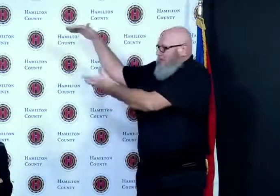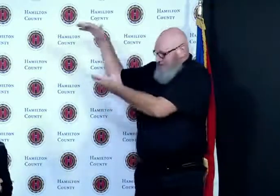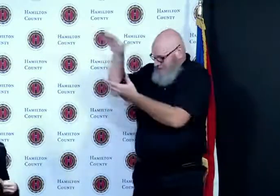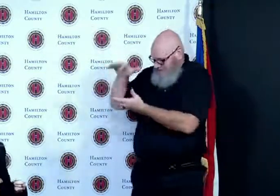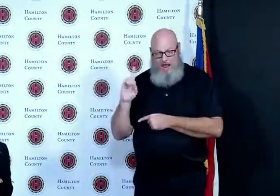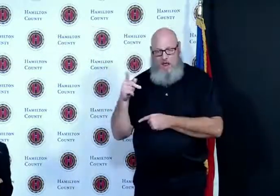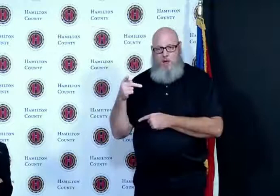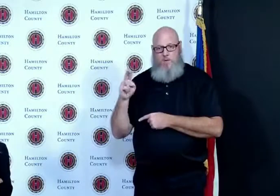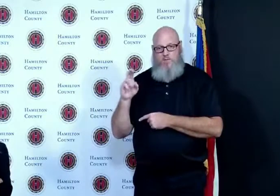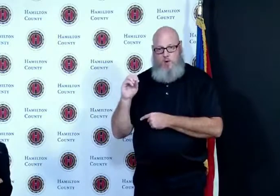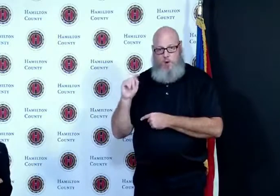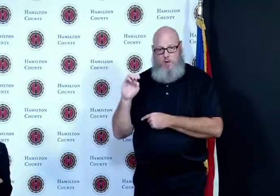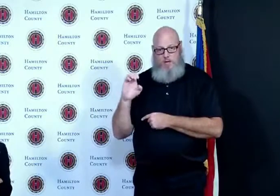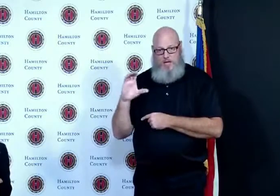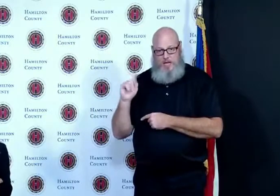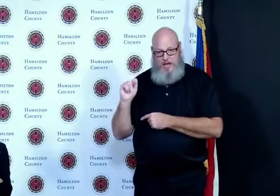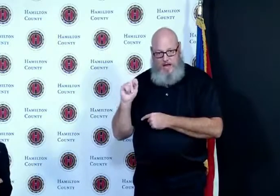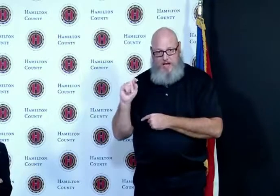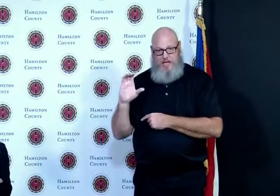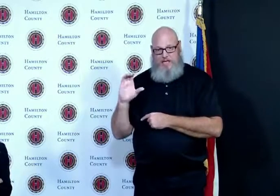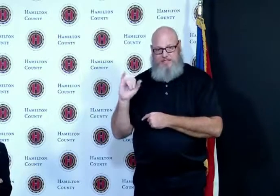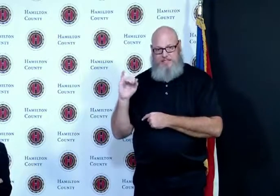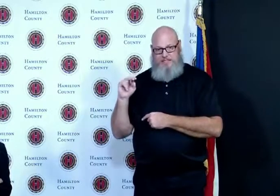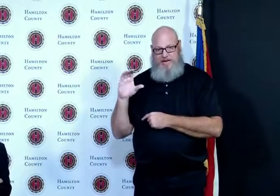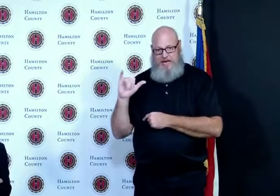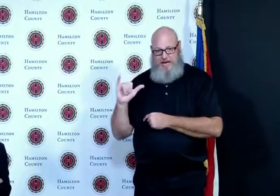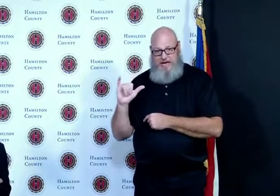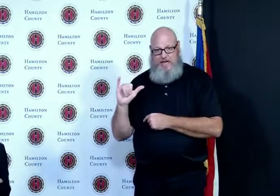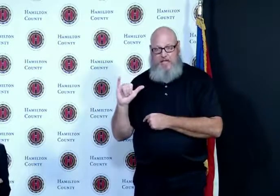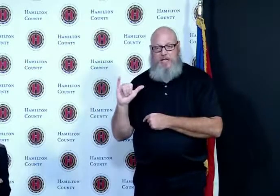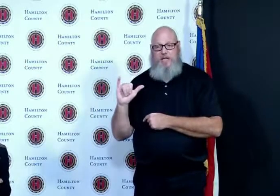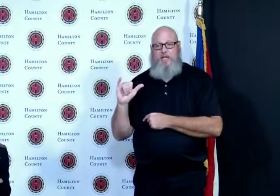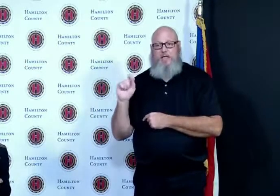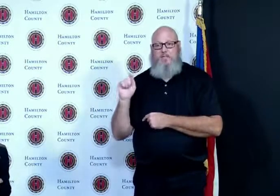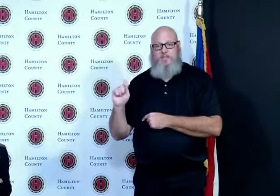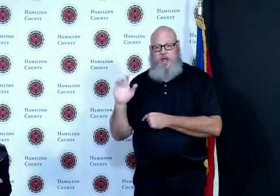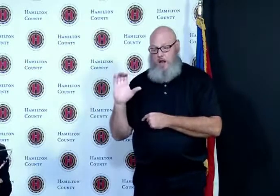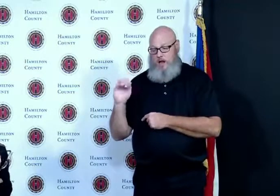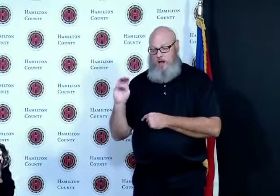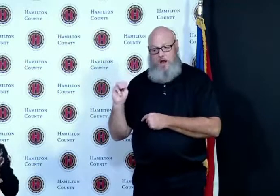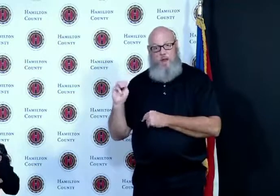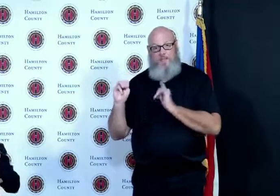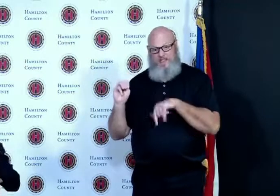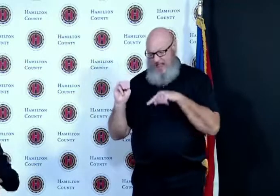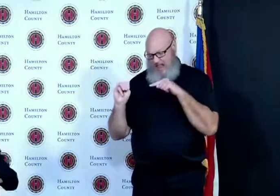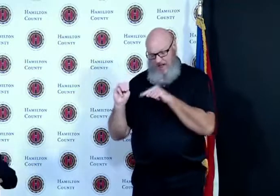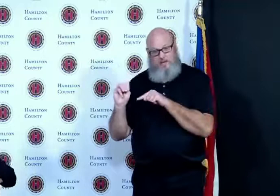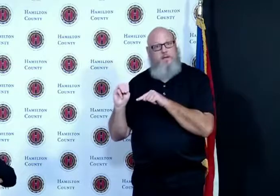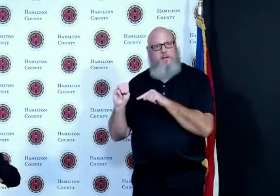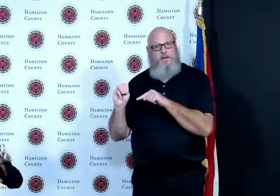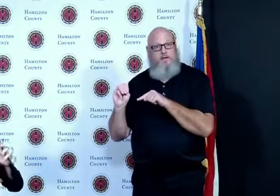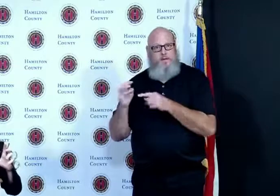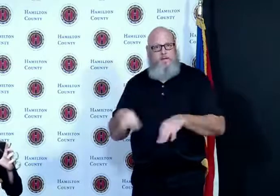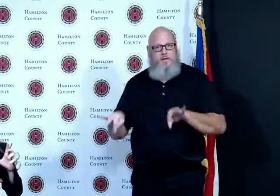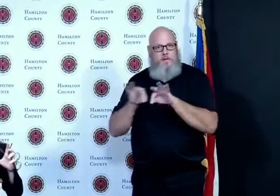don't know it talks about who's eligible and outlines that it also provides a menu